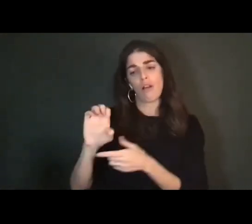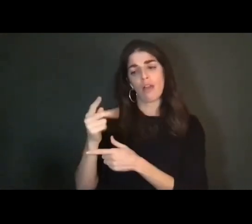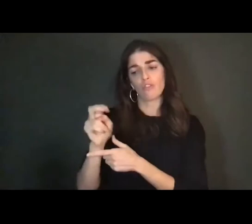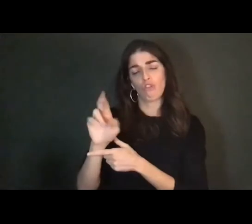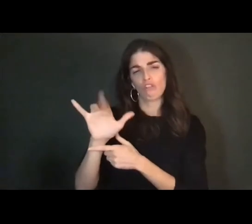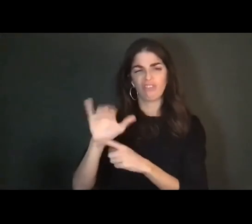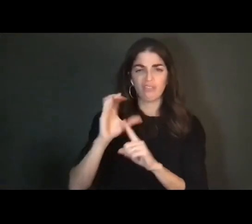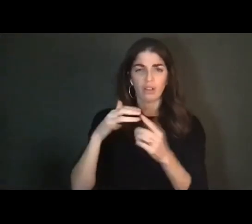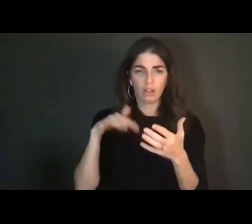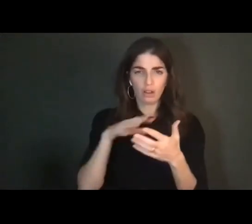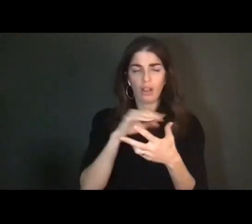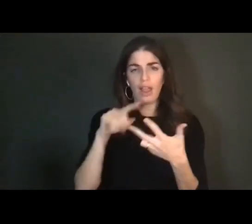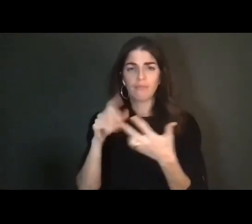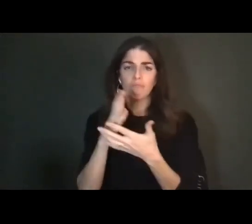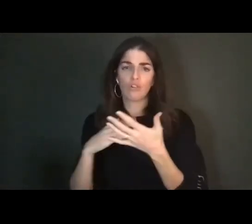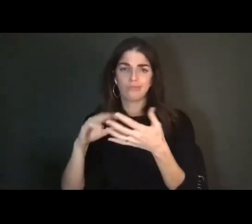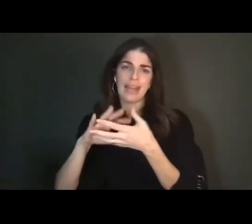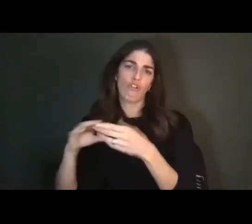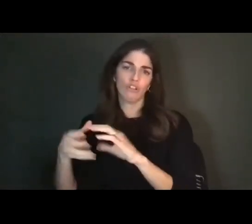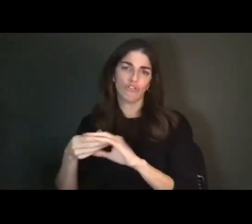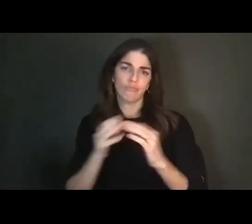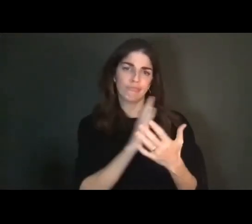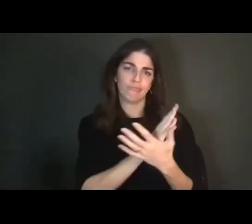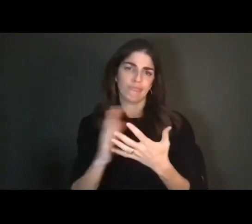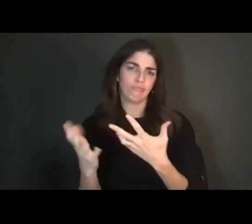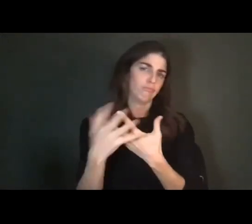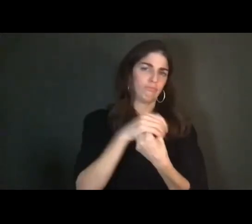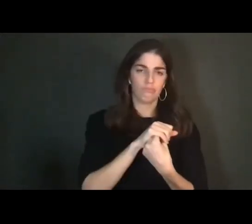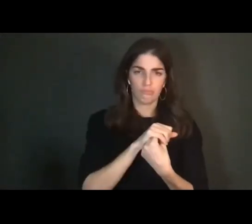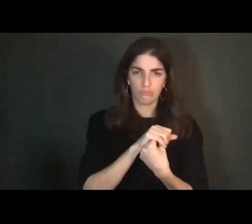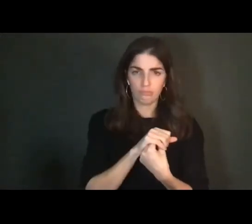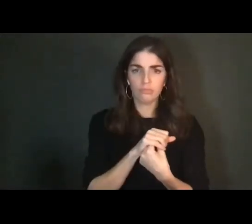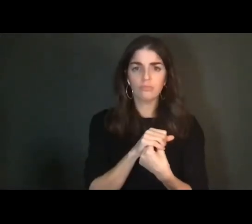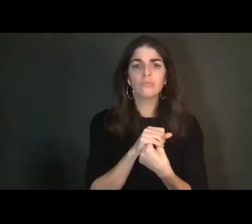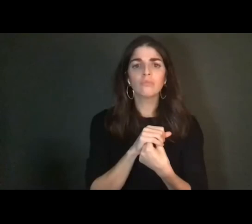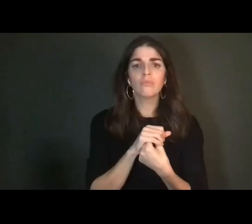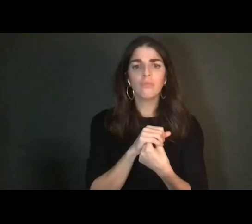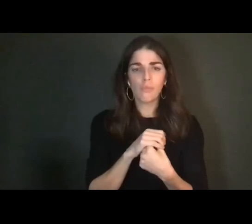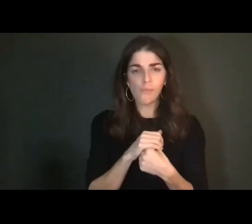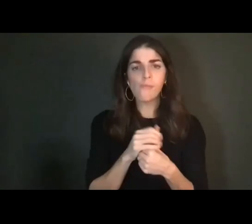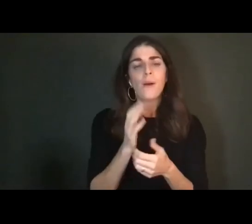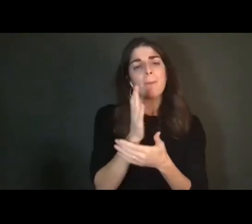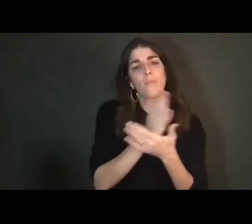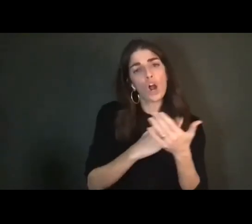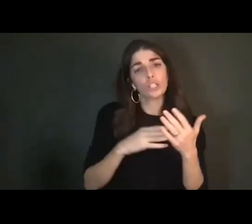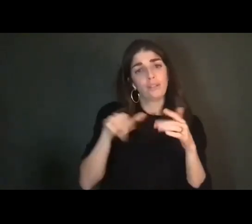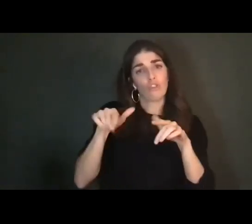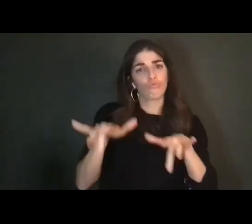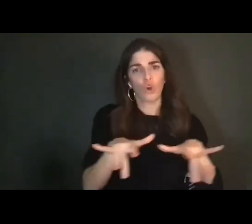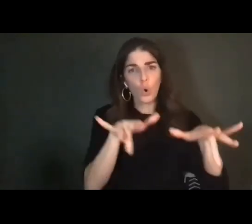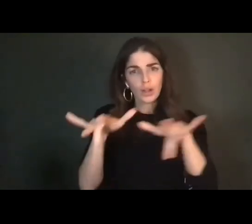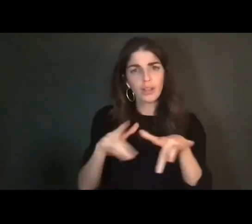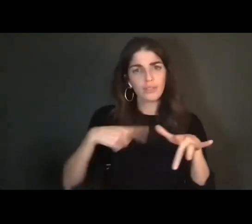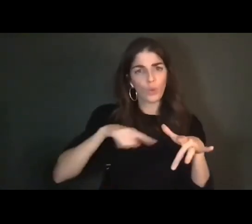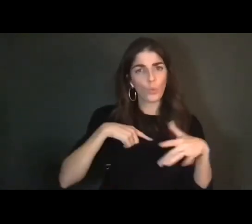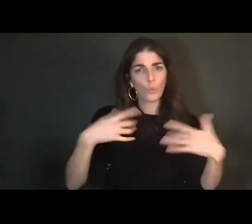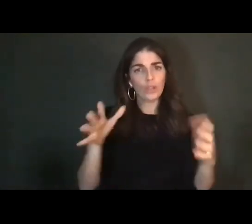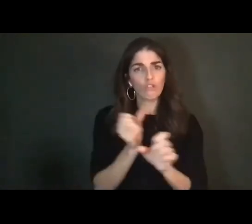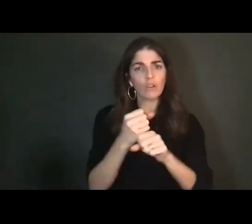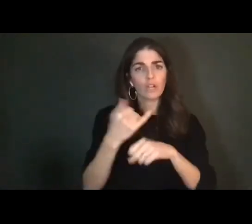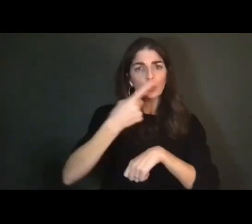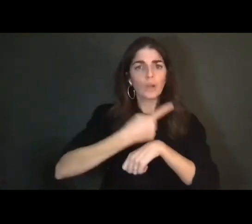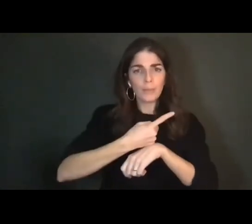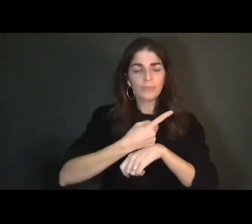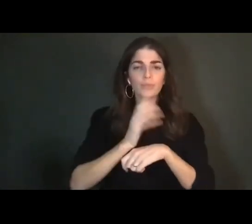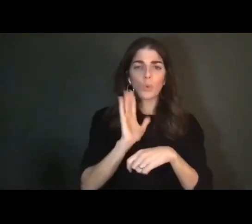The script, and pieces of the recording that we created today will go on and be used in